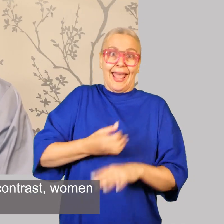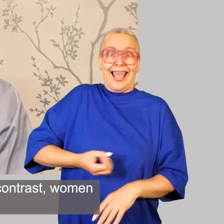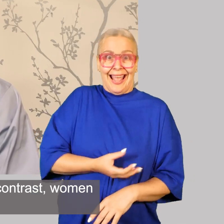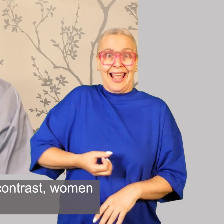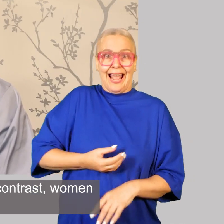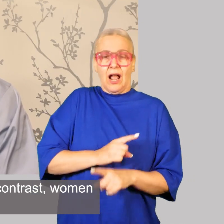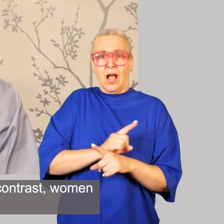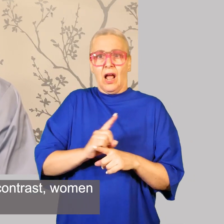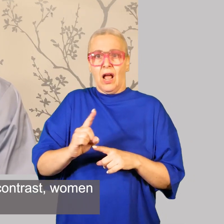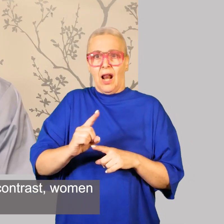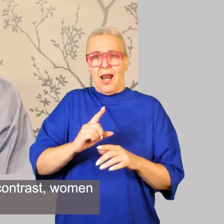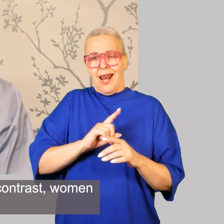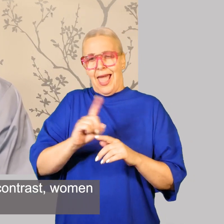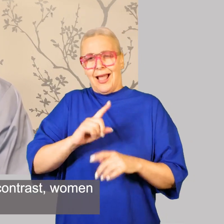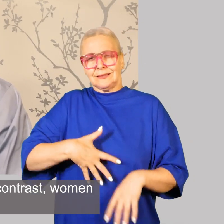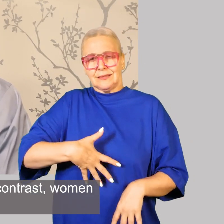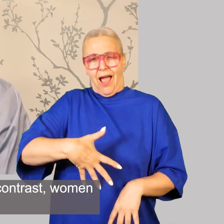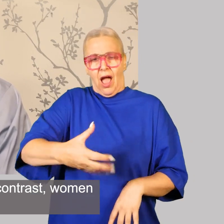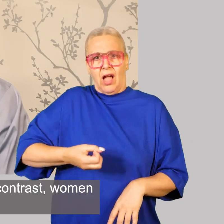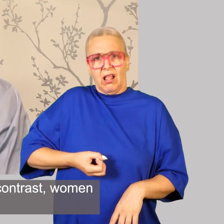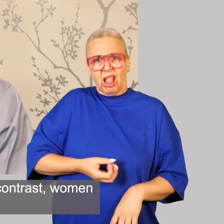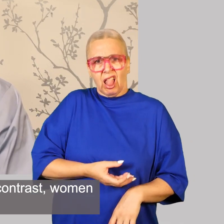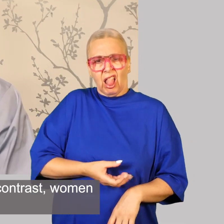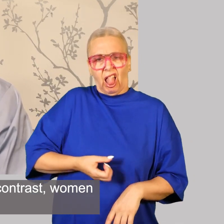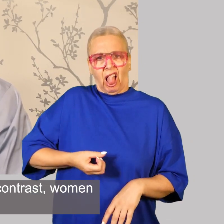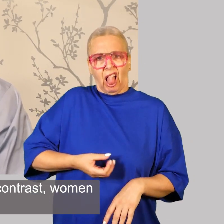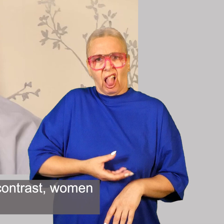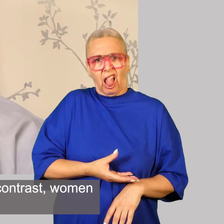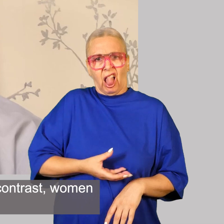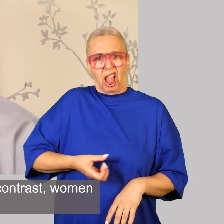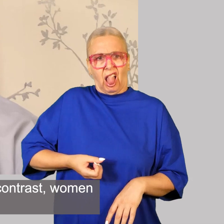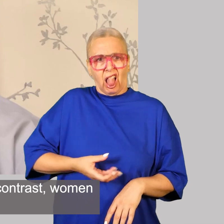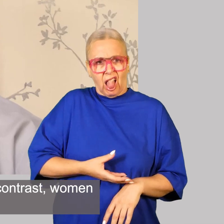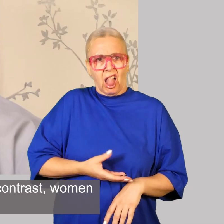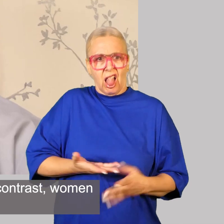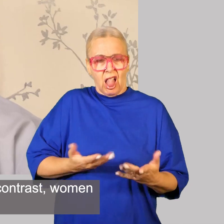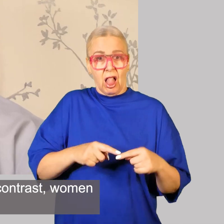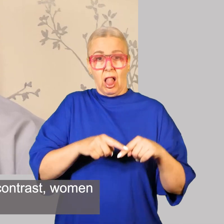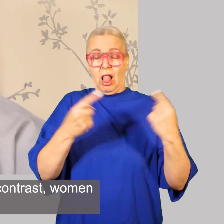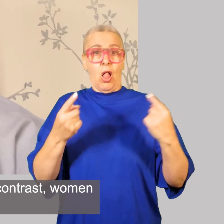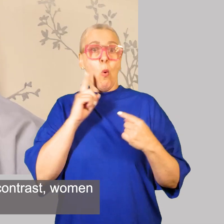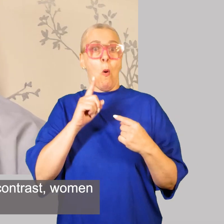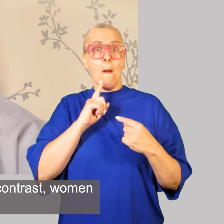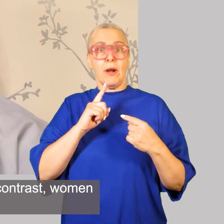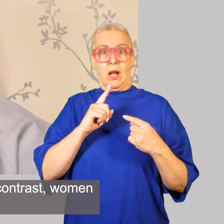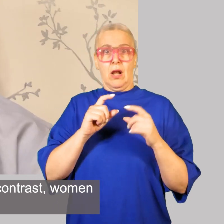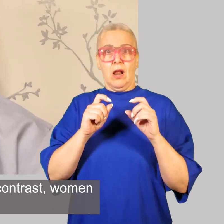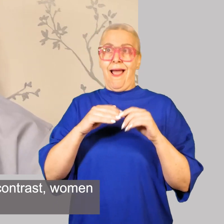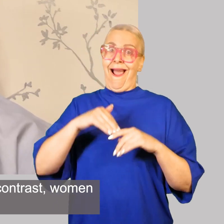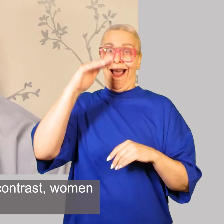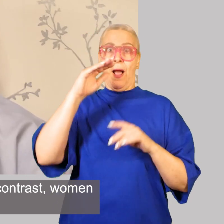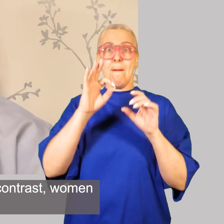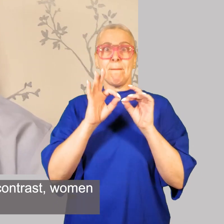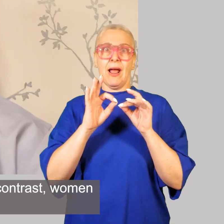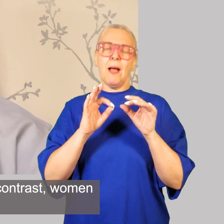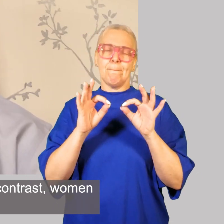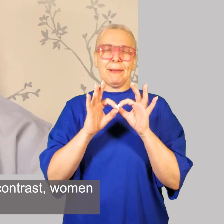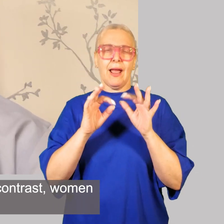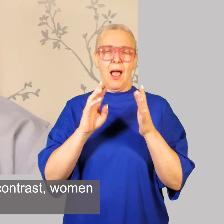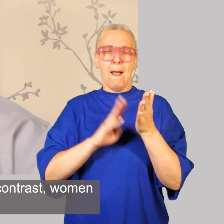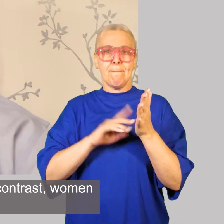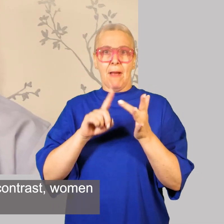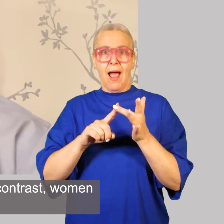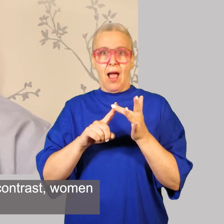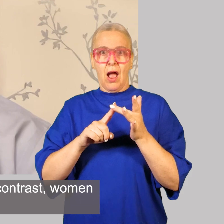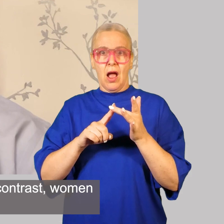gestation and then persists in late gestation. In contrast, women who have a high BMI complicating